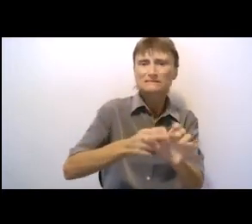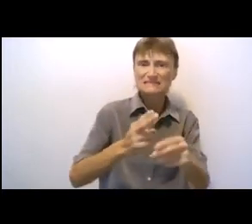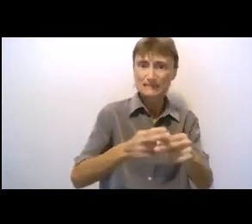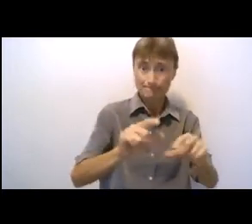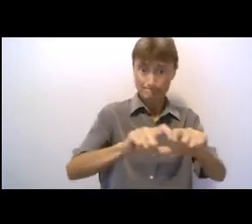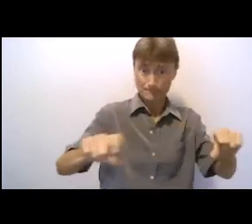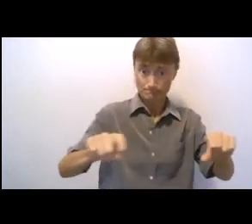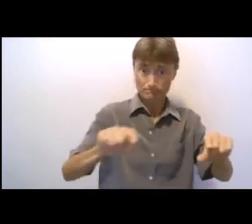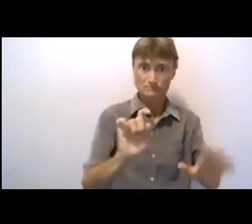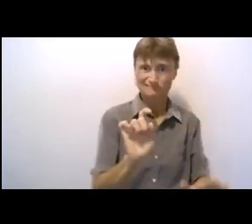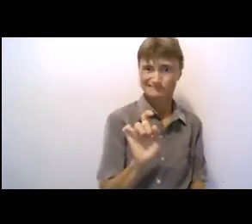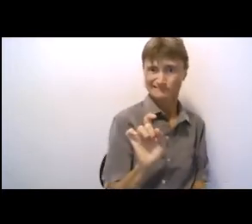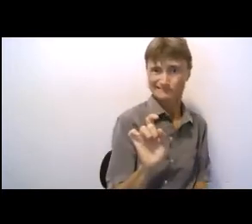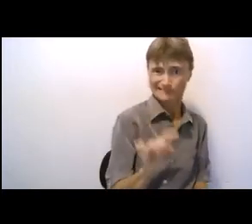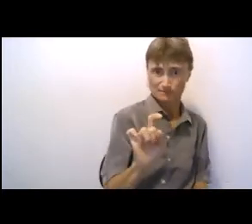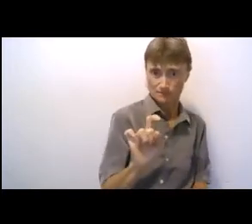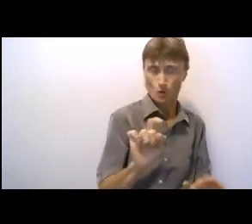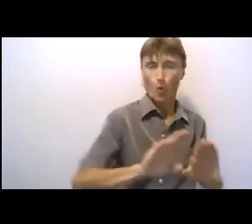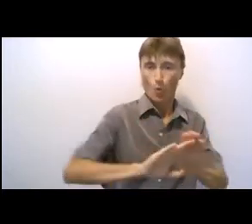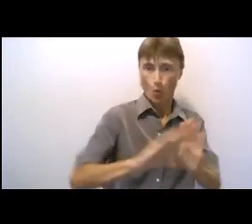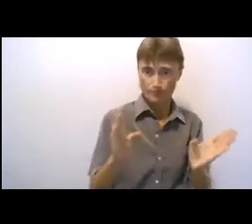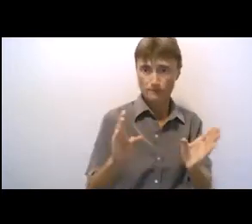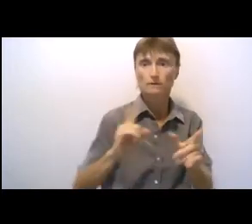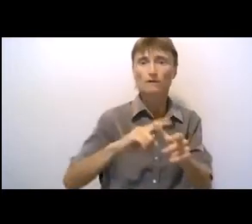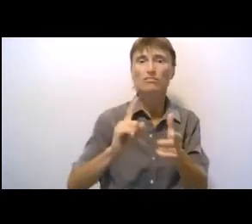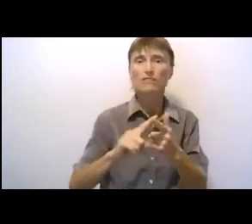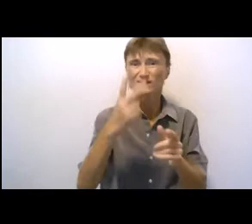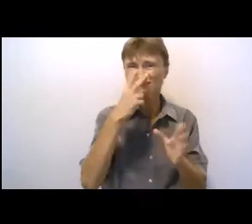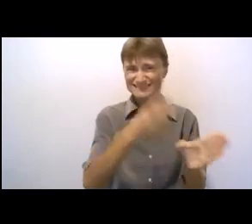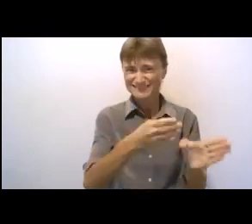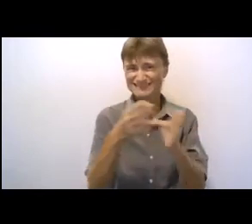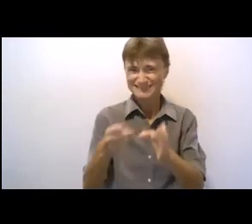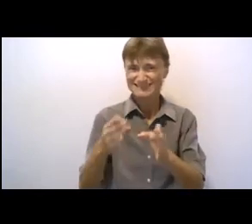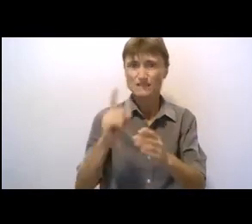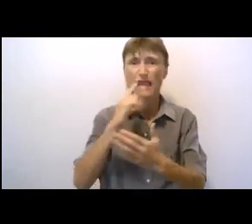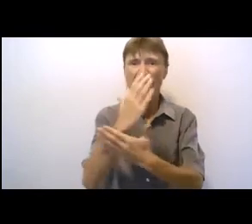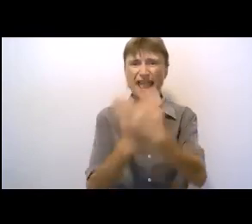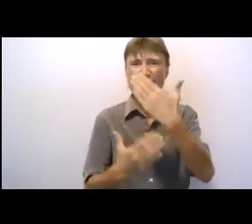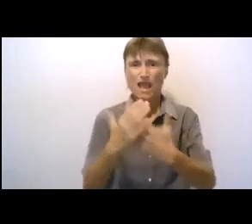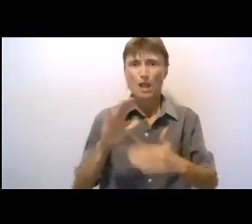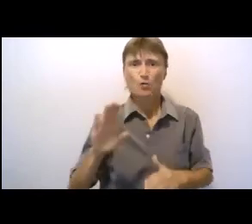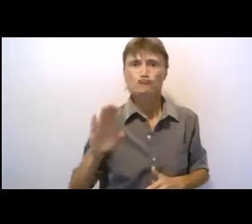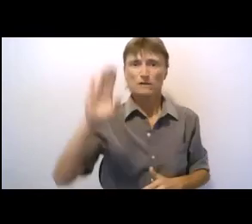hand.’ You can also indicate that you would like to share within the chat. When you speak,